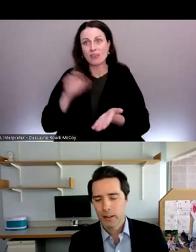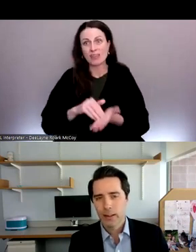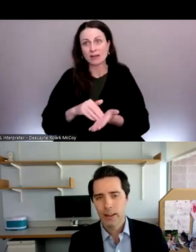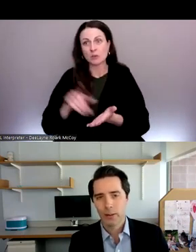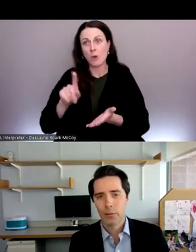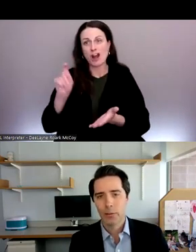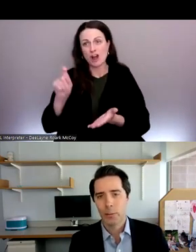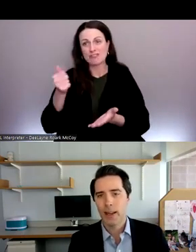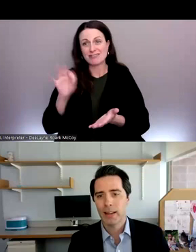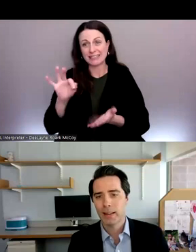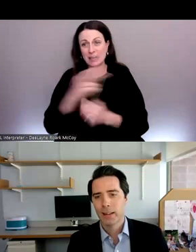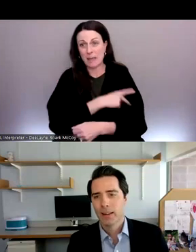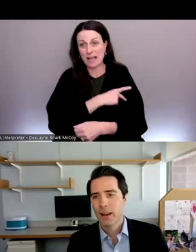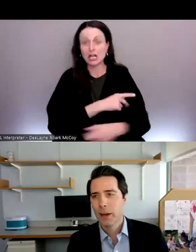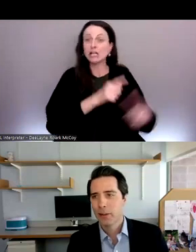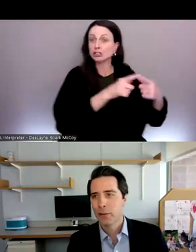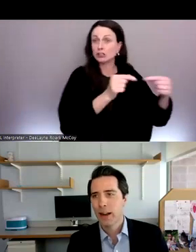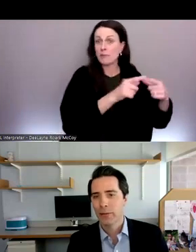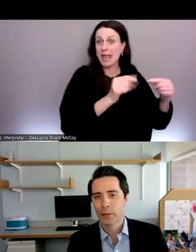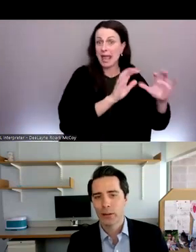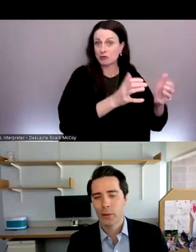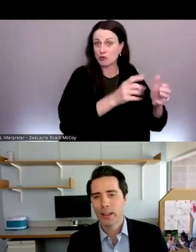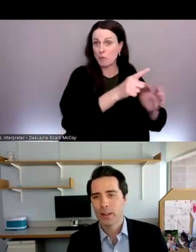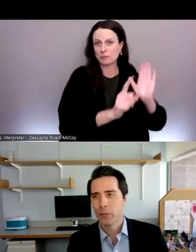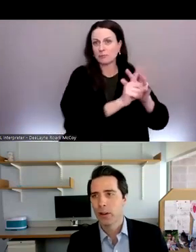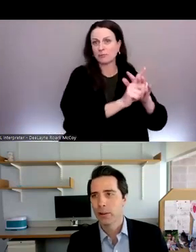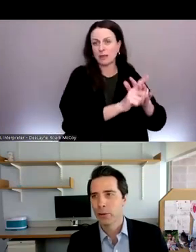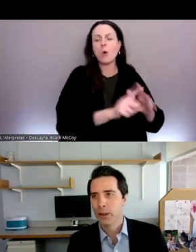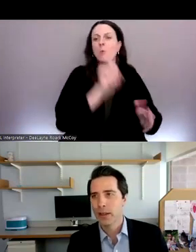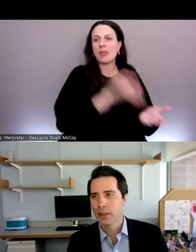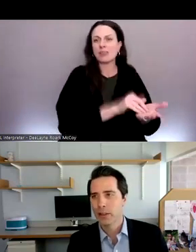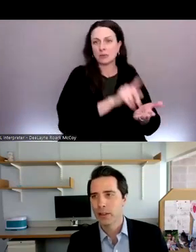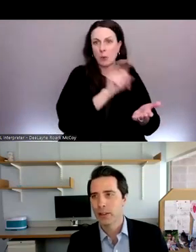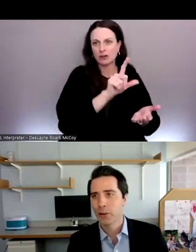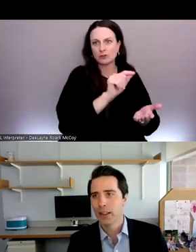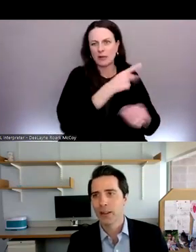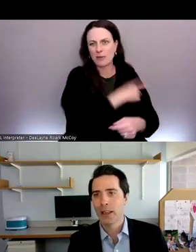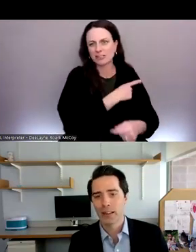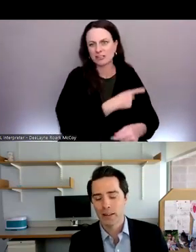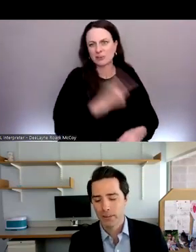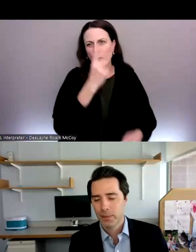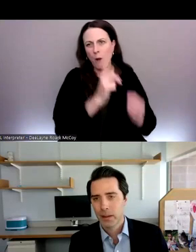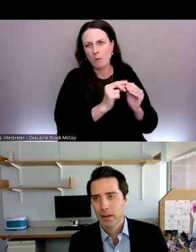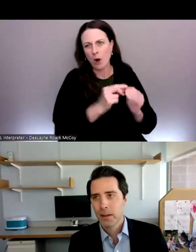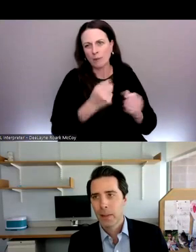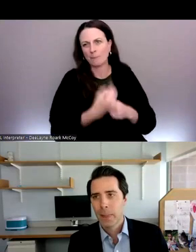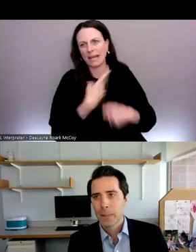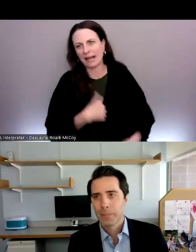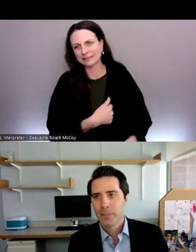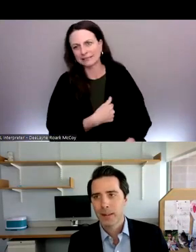and a group from Japan came out soon after with 1120 patients just to show